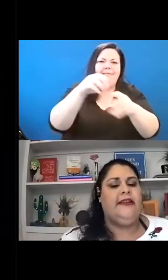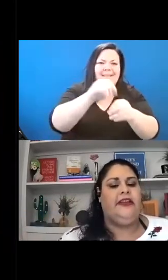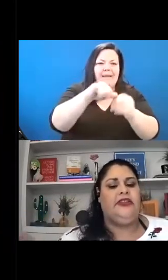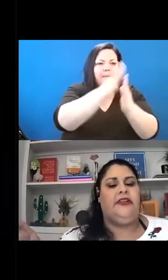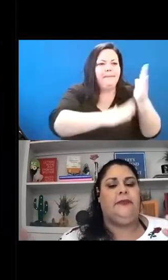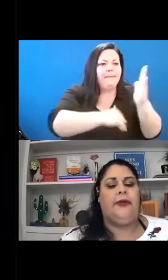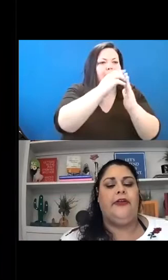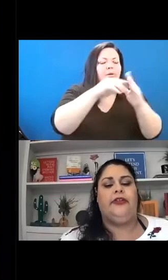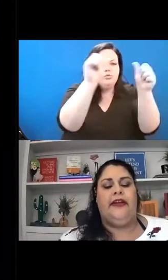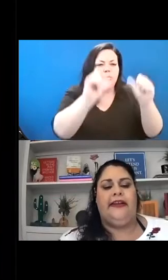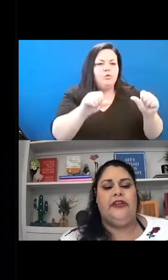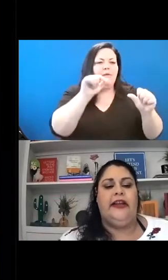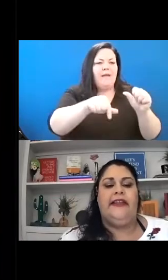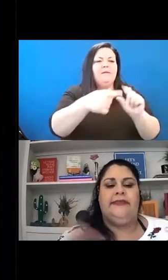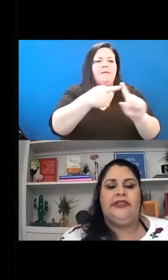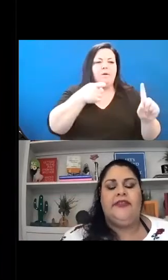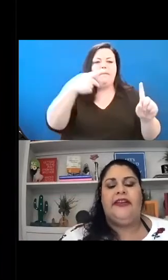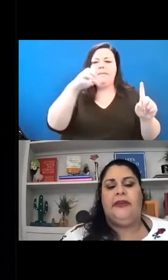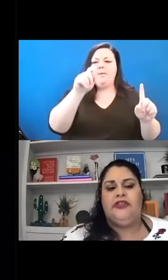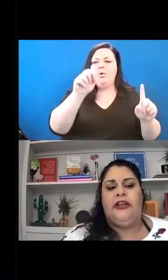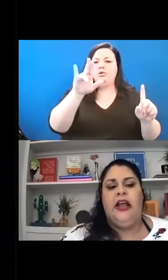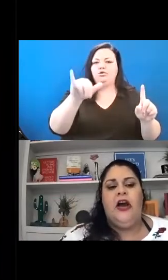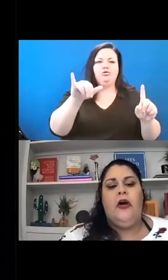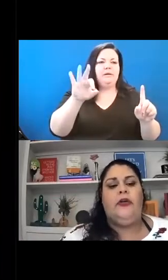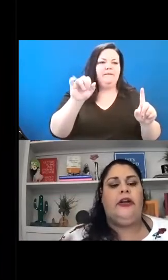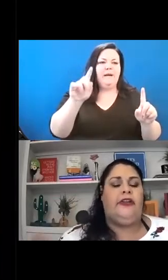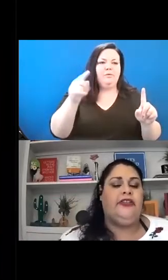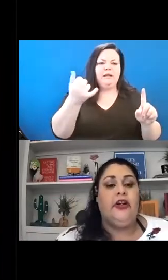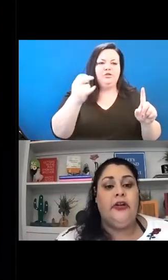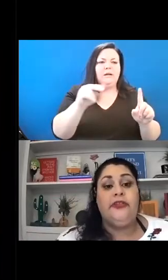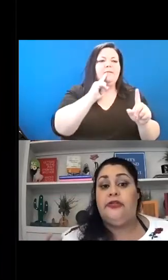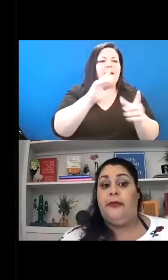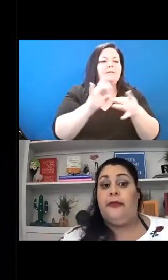is from poetry foundation and they specifically mention odon aggression urn which is probably one